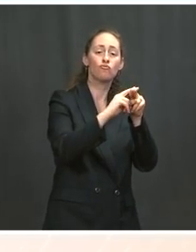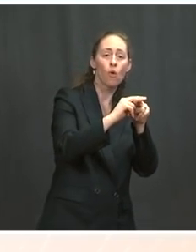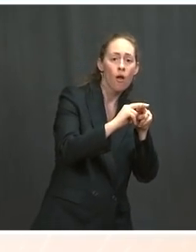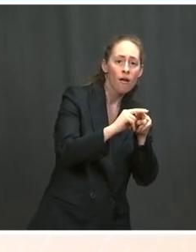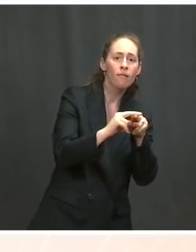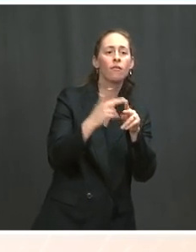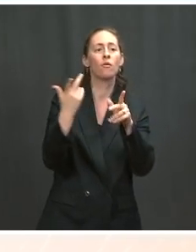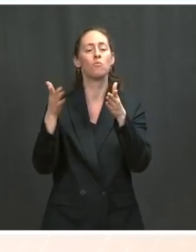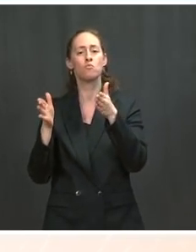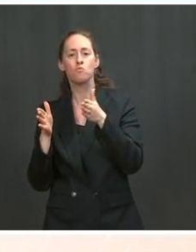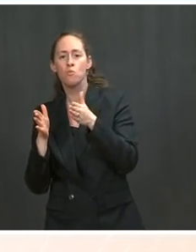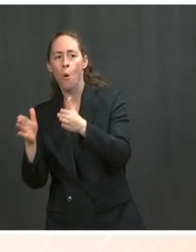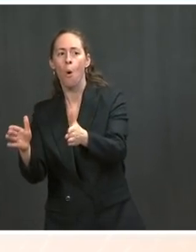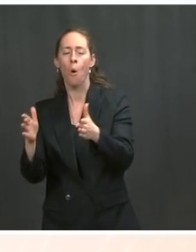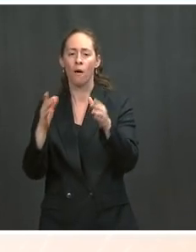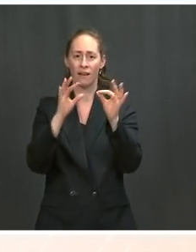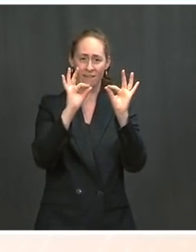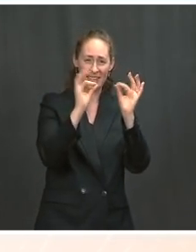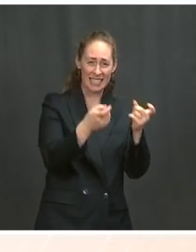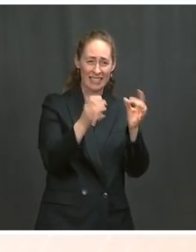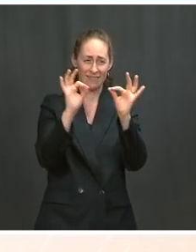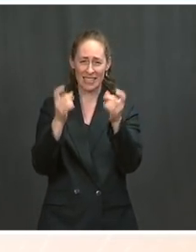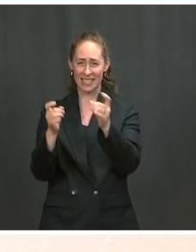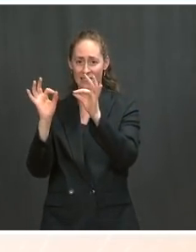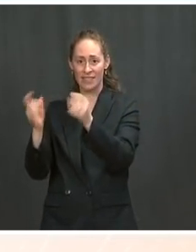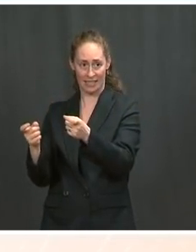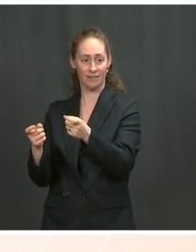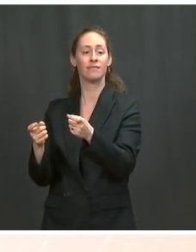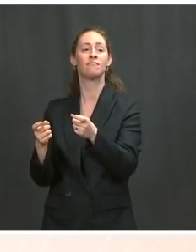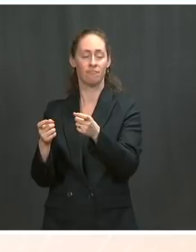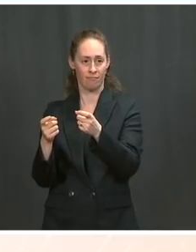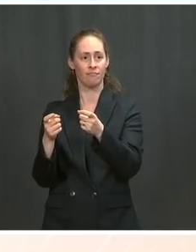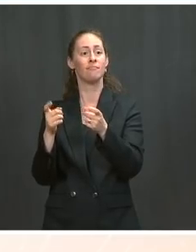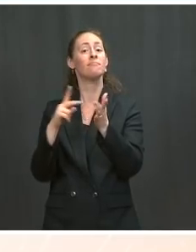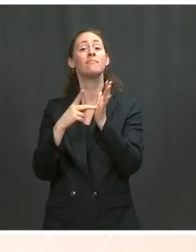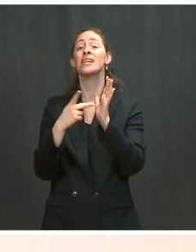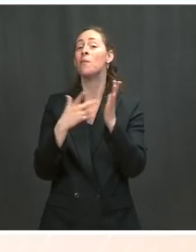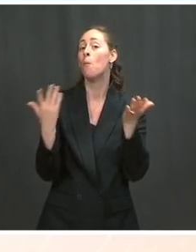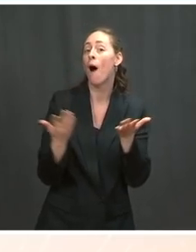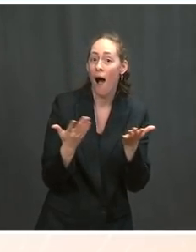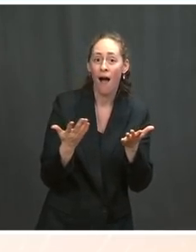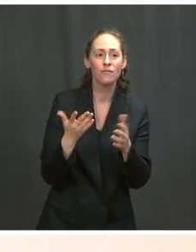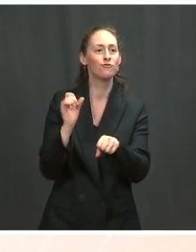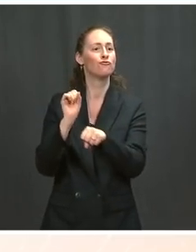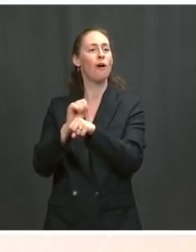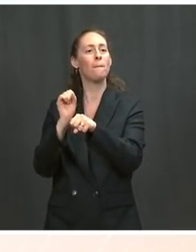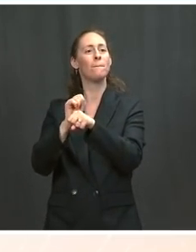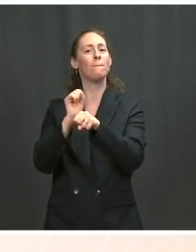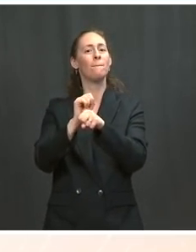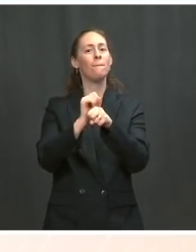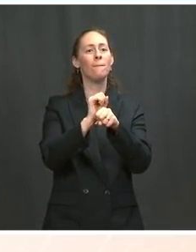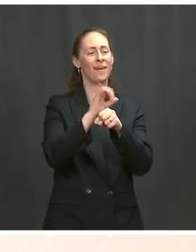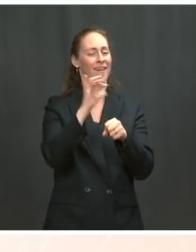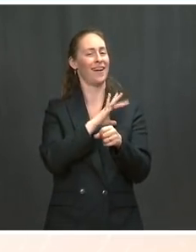so there's a "win, win" for communities around the country. Go ahead, in the back. The Press: There's reports that former Chicago mayor